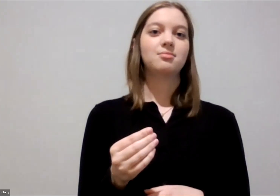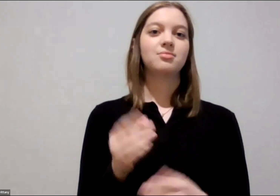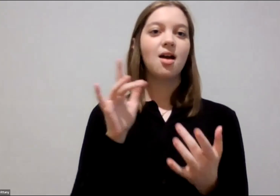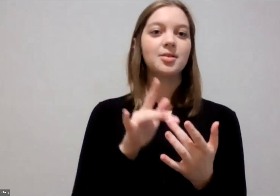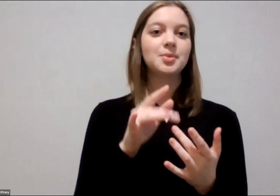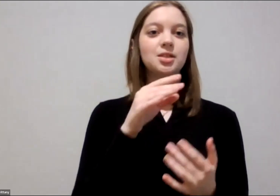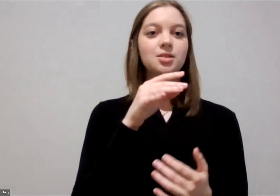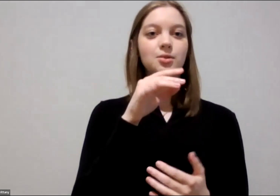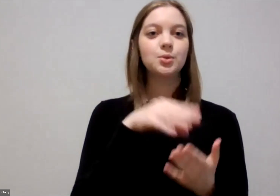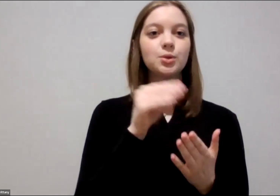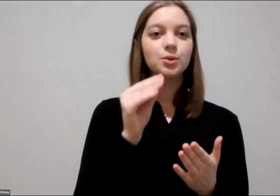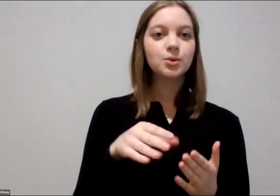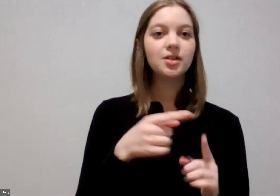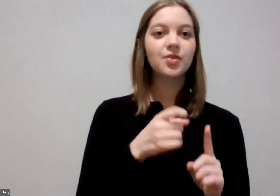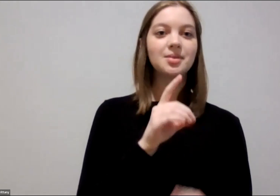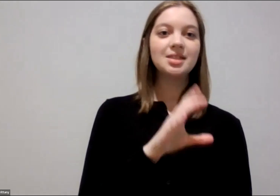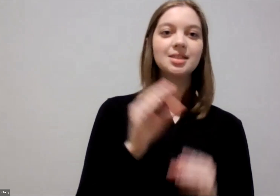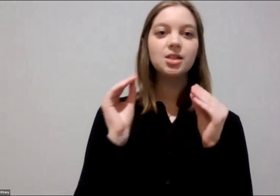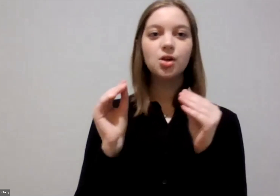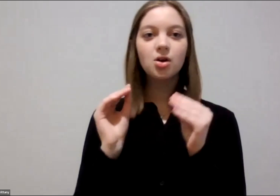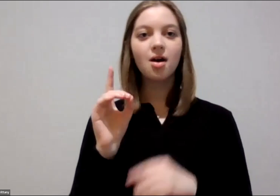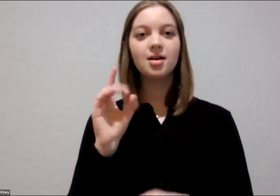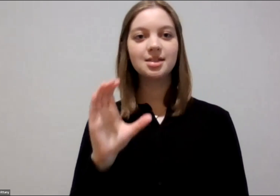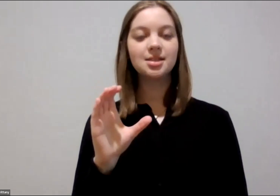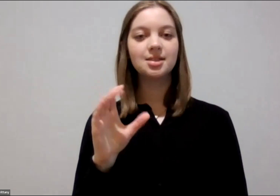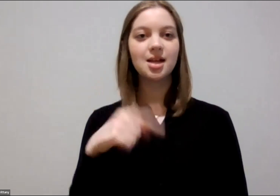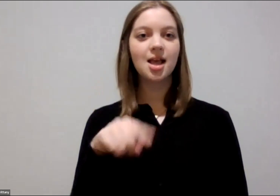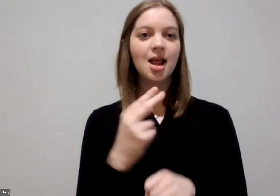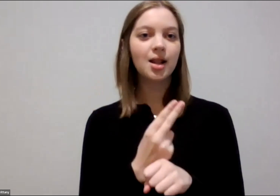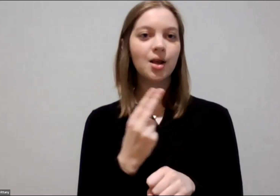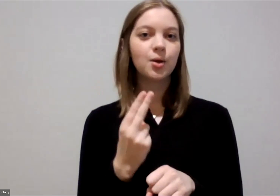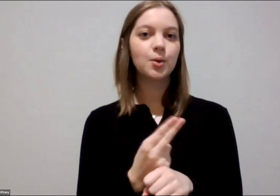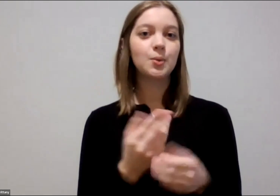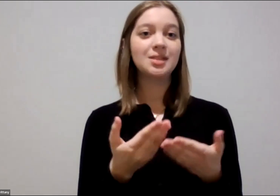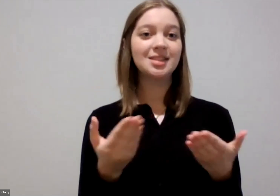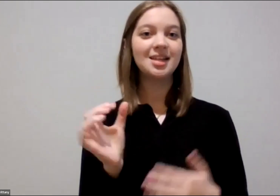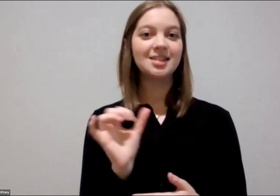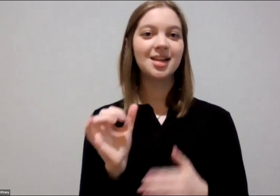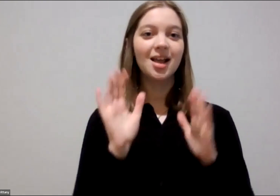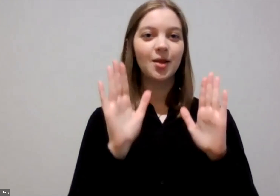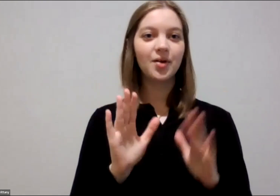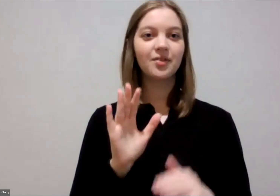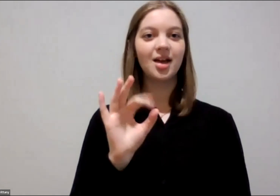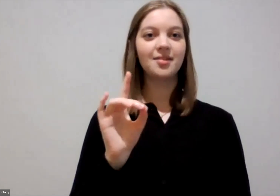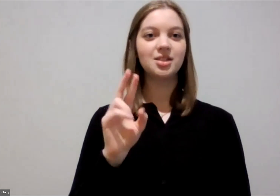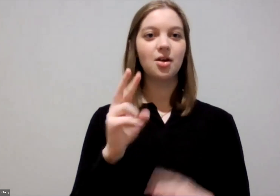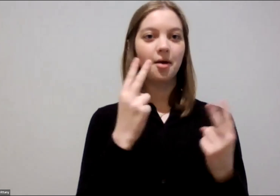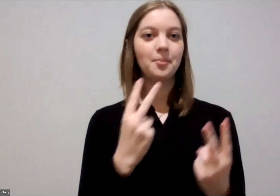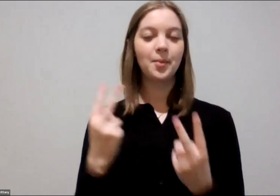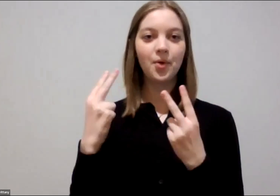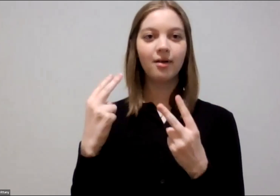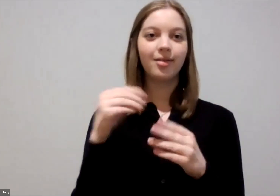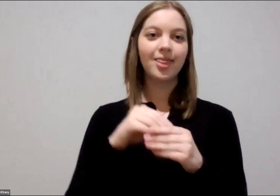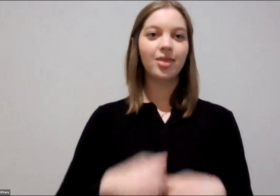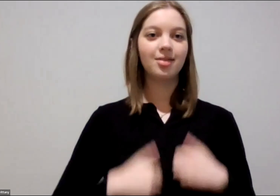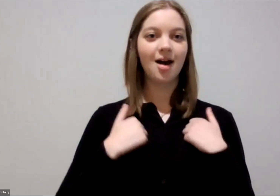Who come from Dc. are educated in Dc. and utilize things like the wonderful Fdr Memorial in their in their lives.